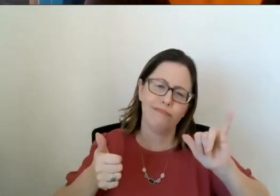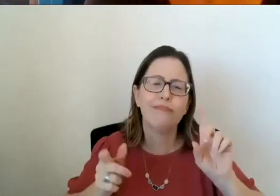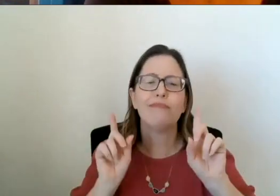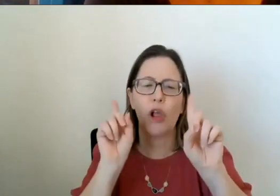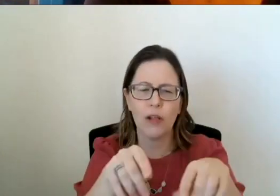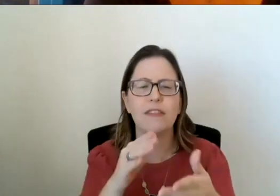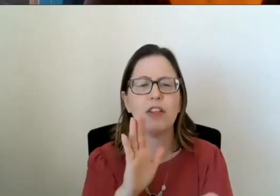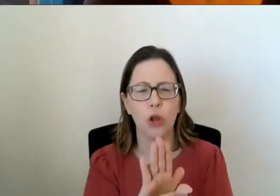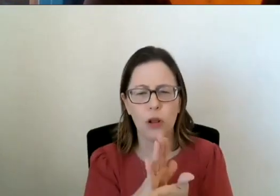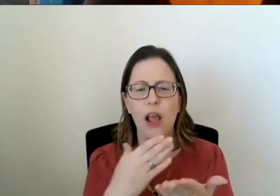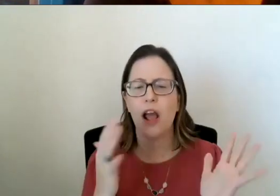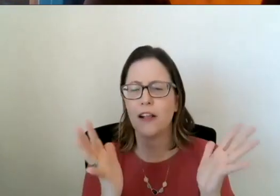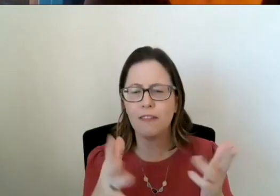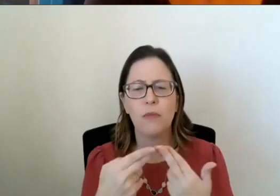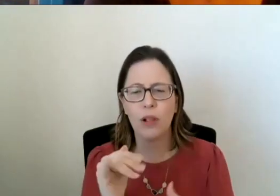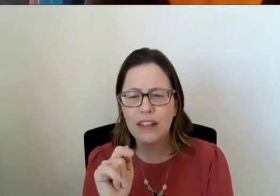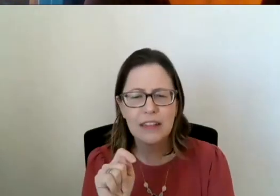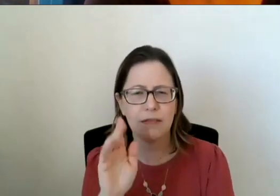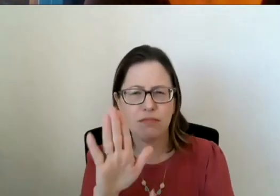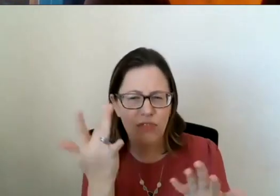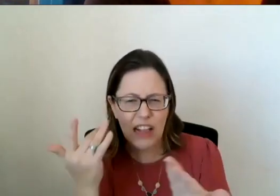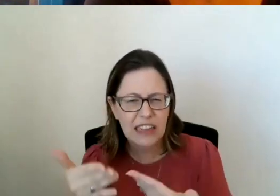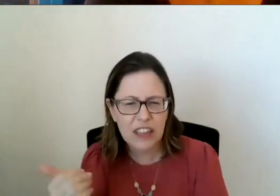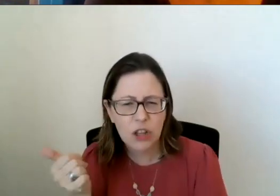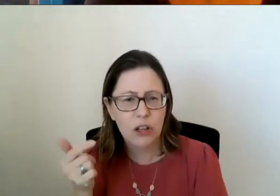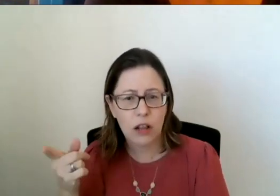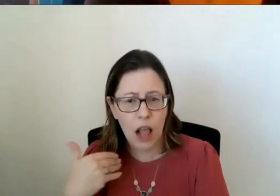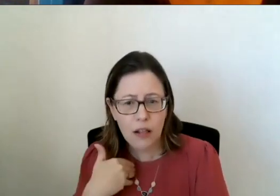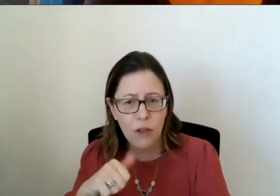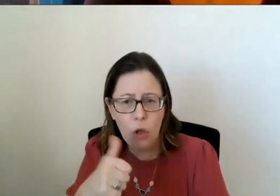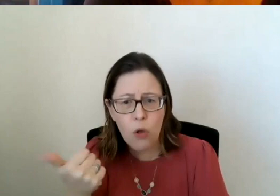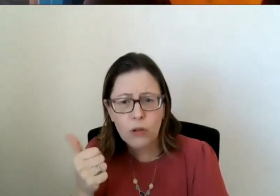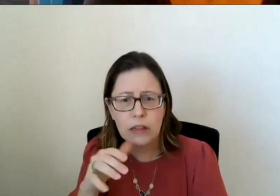Is your child's program too easy? And then you can have a conversation with the school about it.